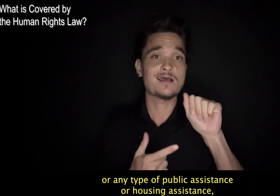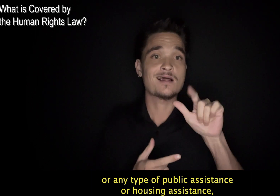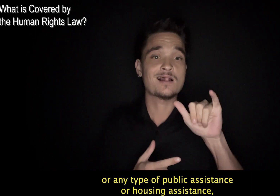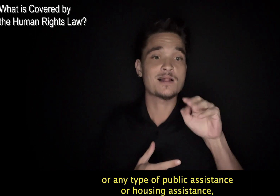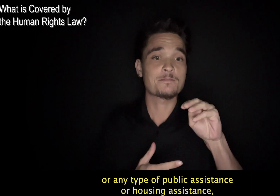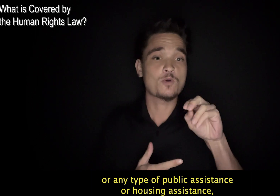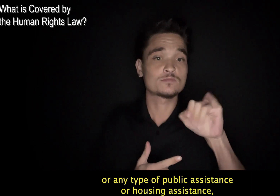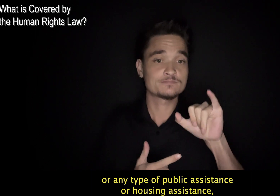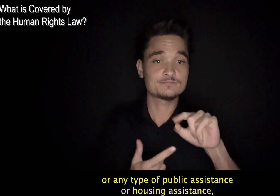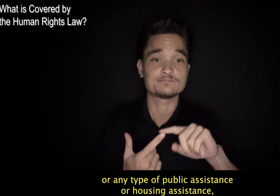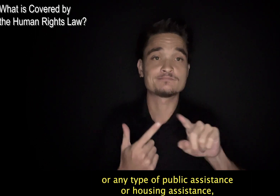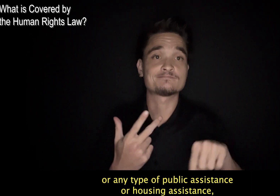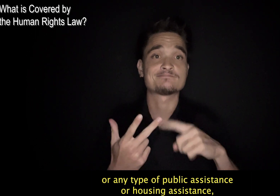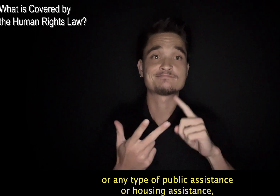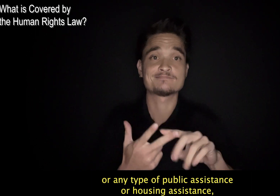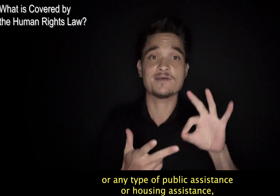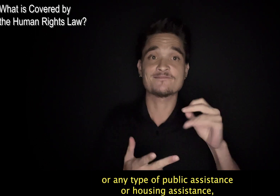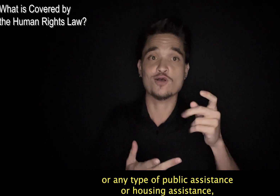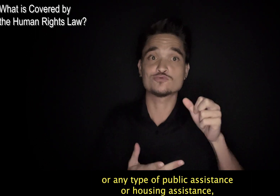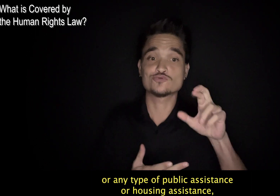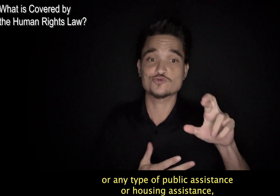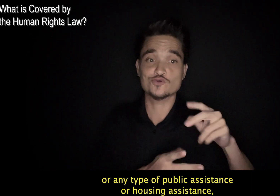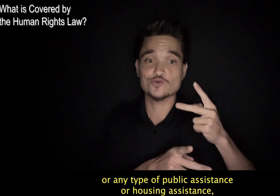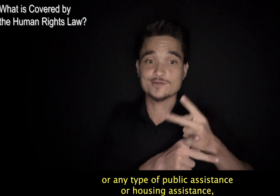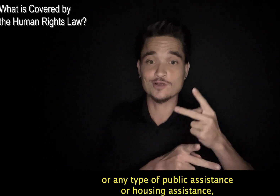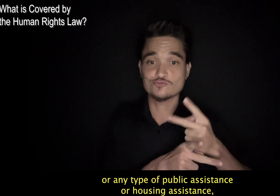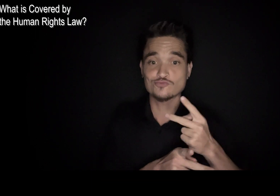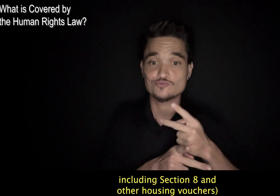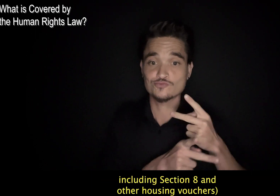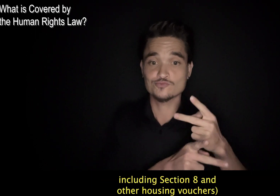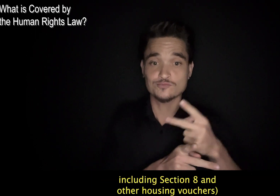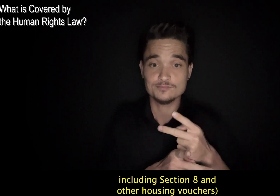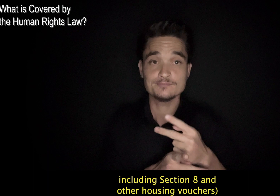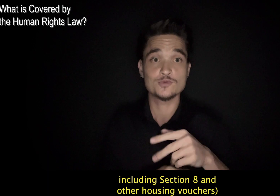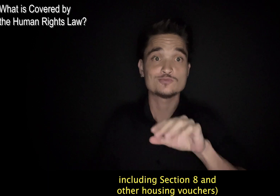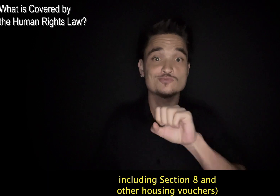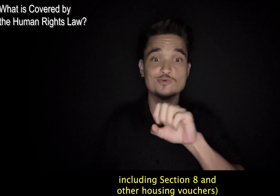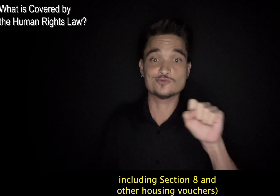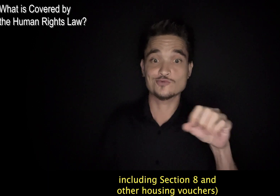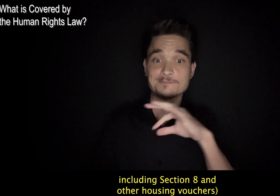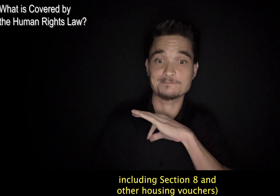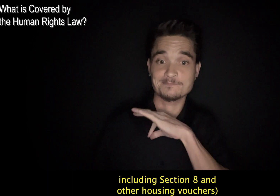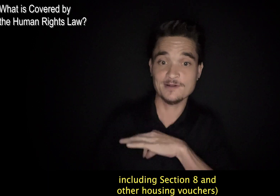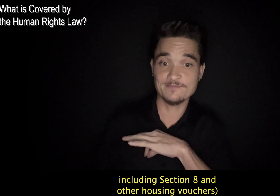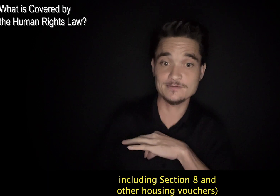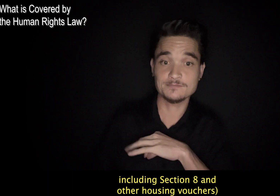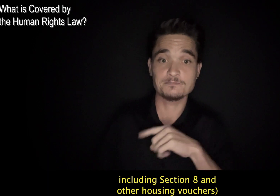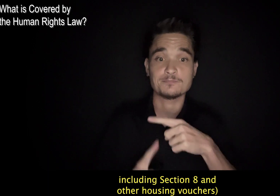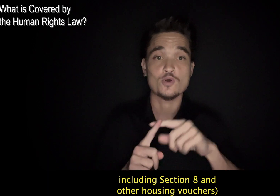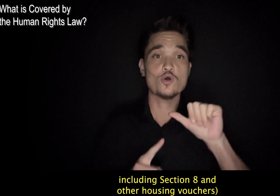or any type of public assistance or housing assistance, including Section 8 and other housing vouchers)